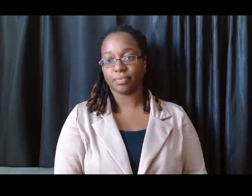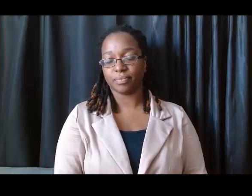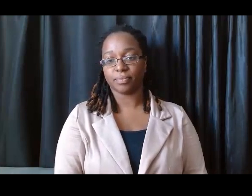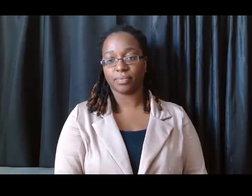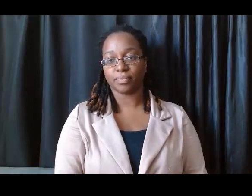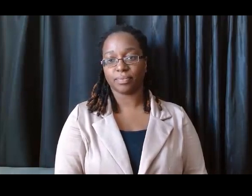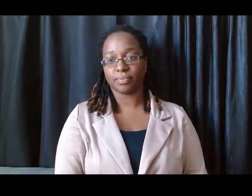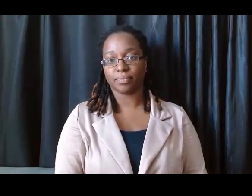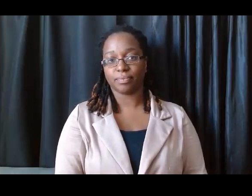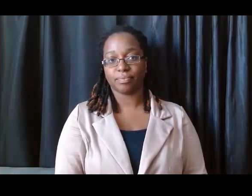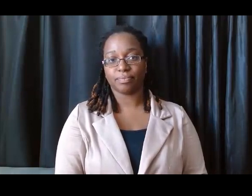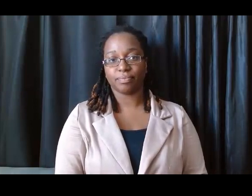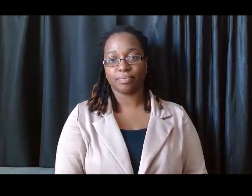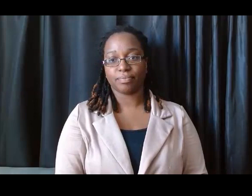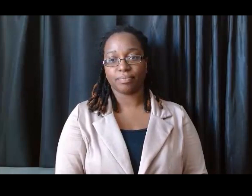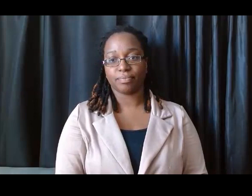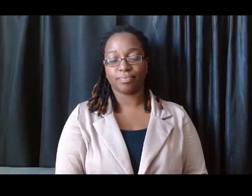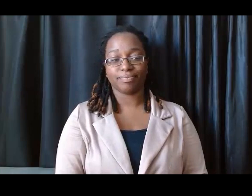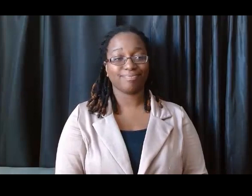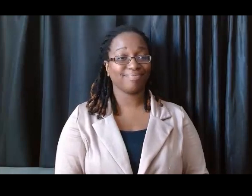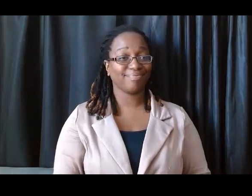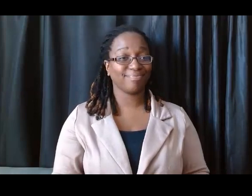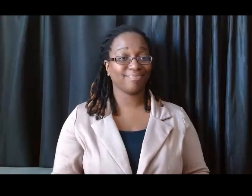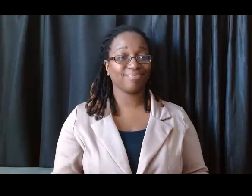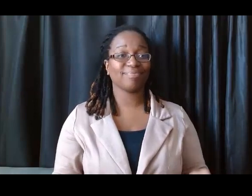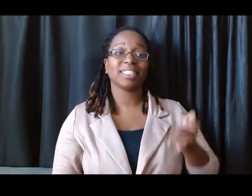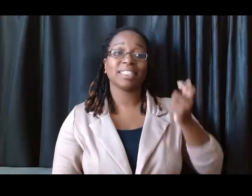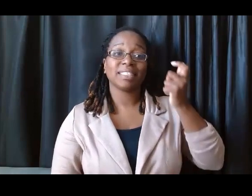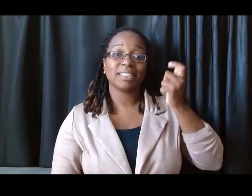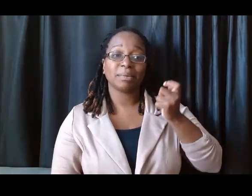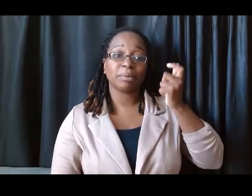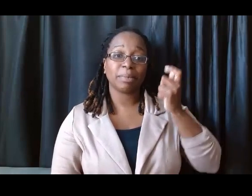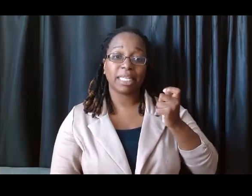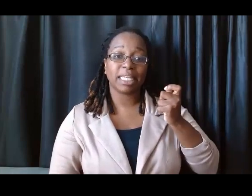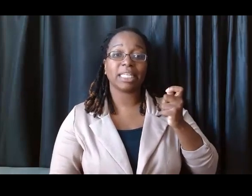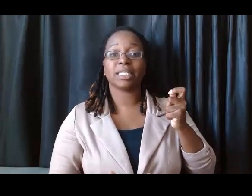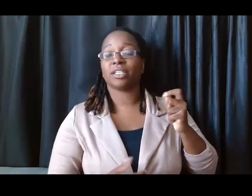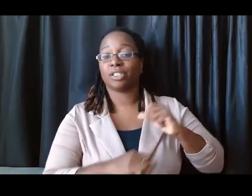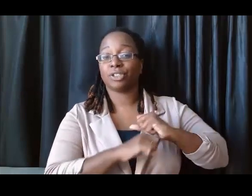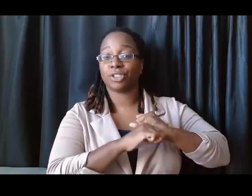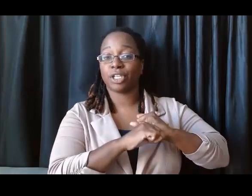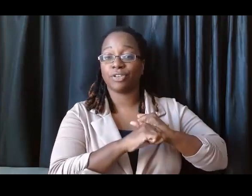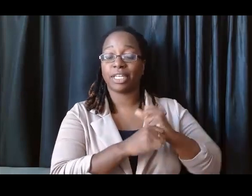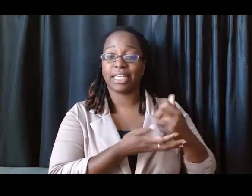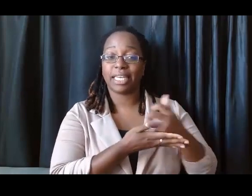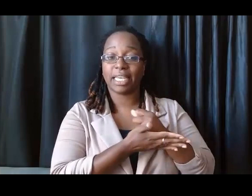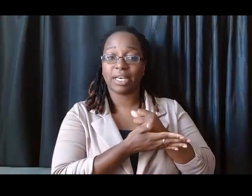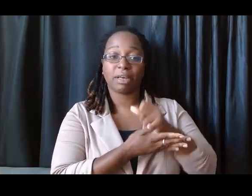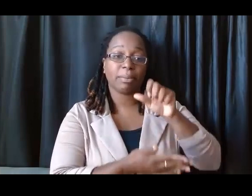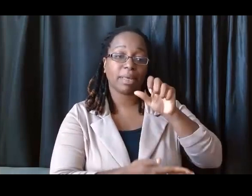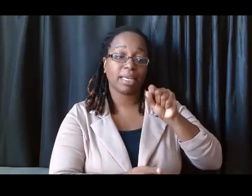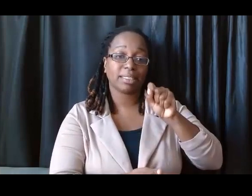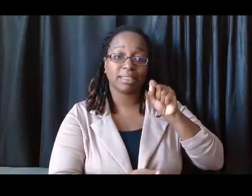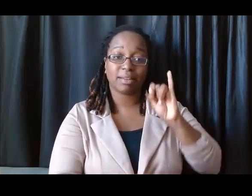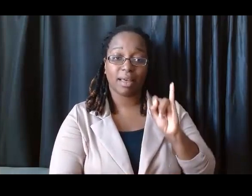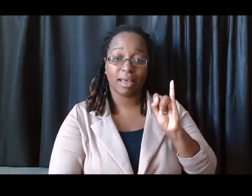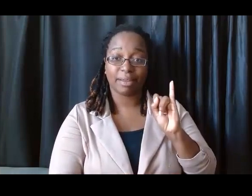All right. So supplemental security income, which is called SSI for short, is a monthly